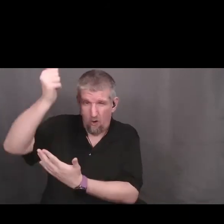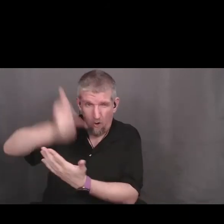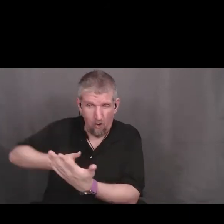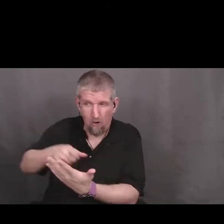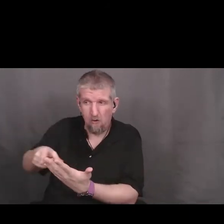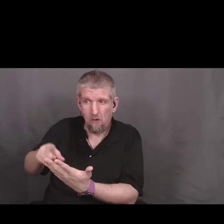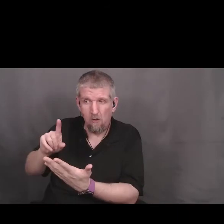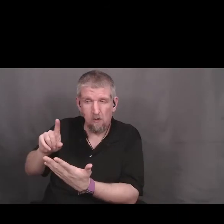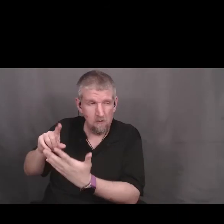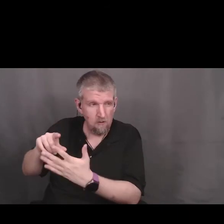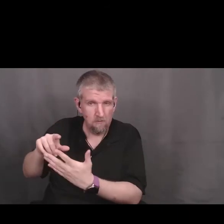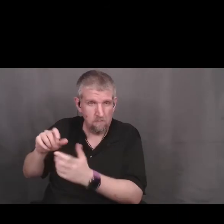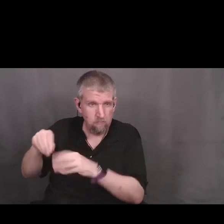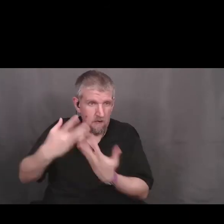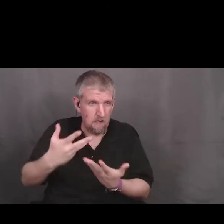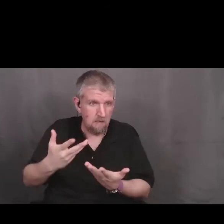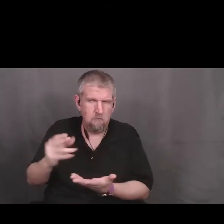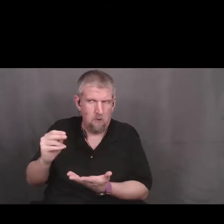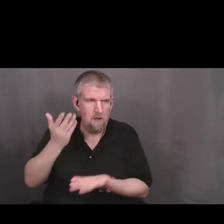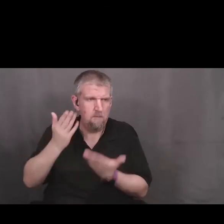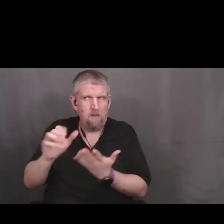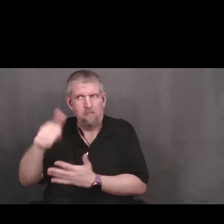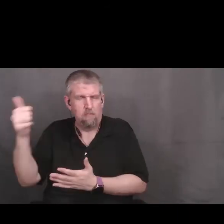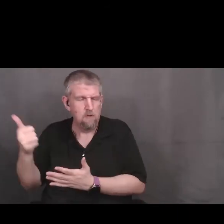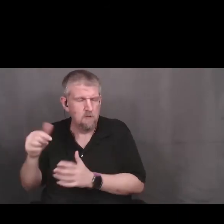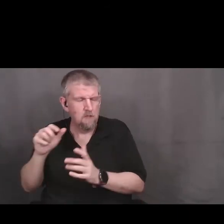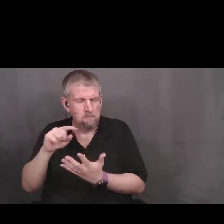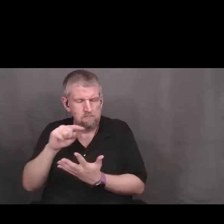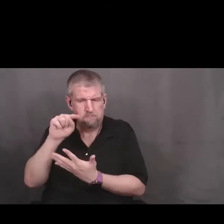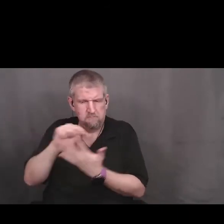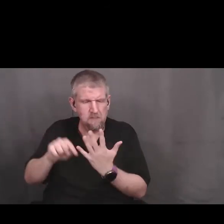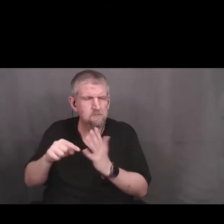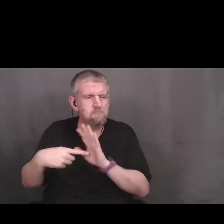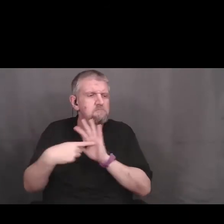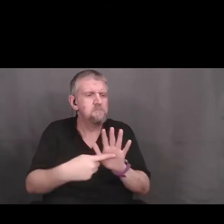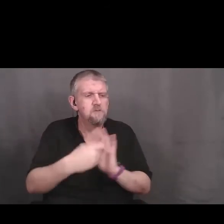So, I'm just going to go through the services, just to give you some examples of some of the services